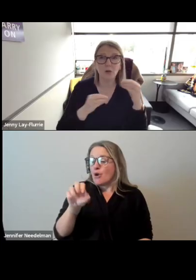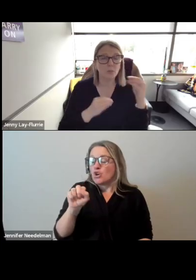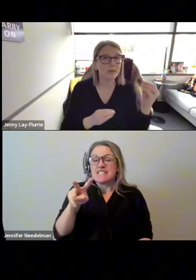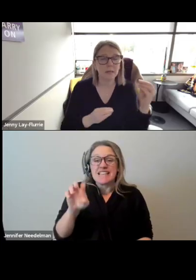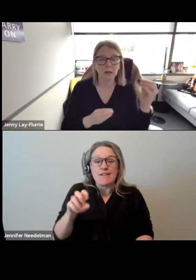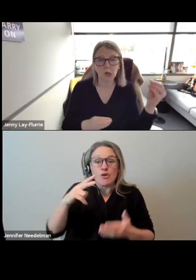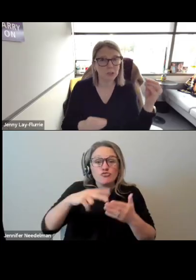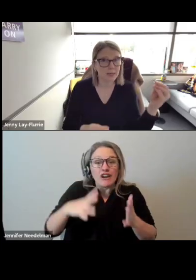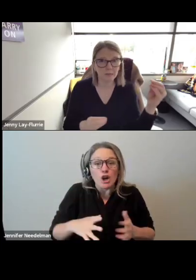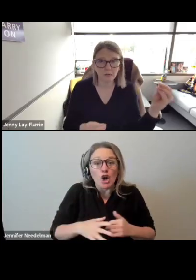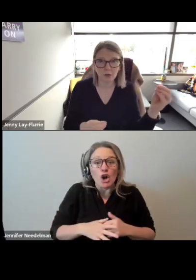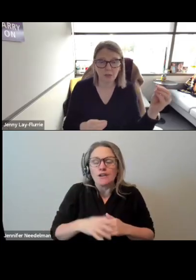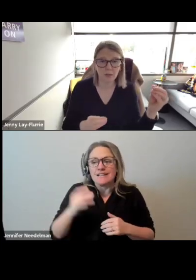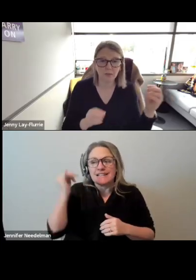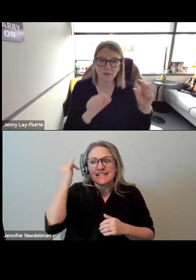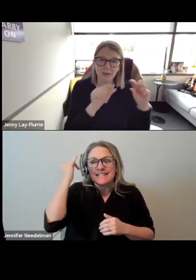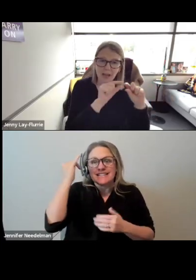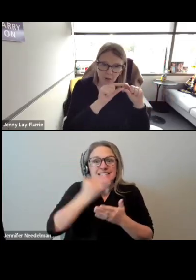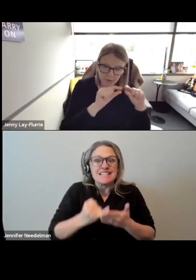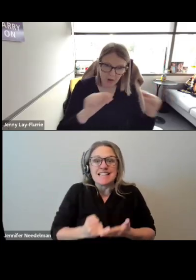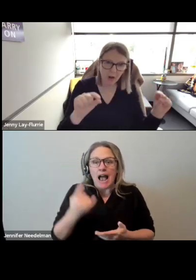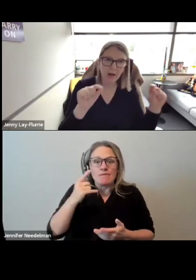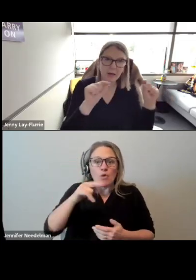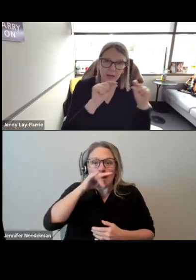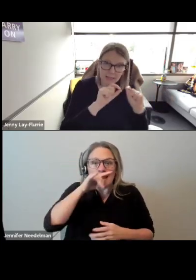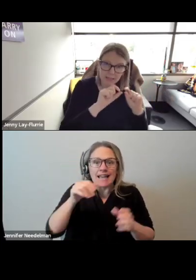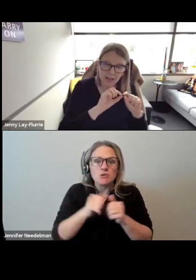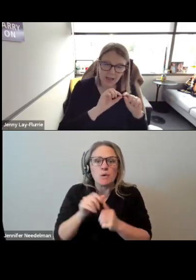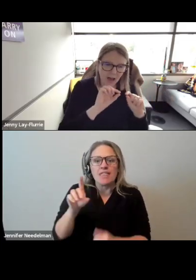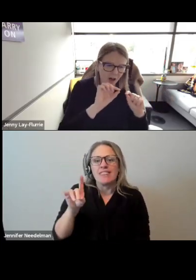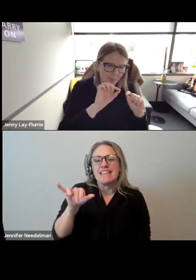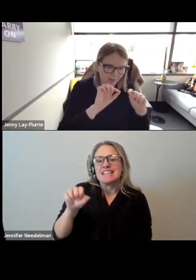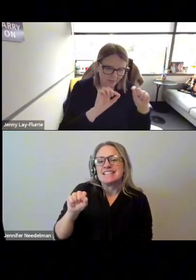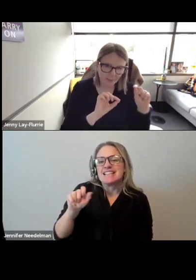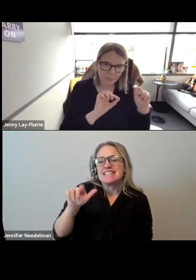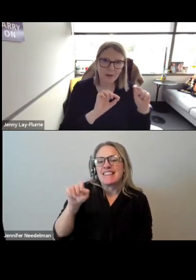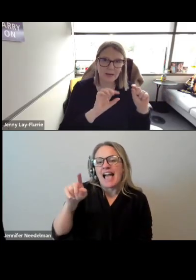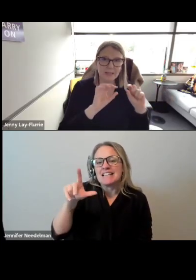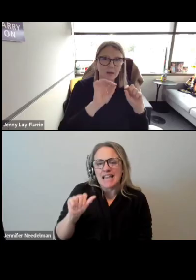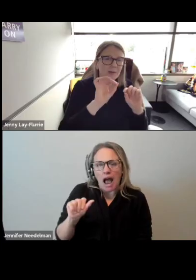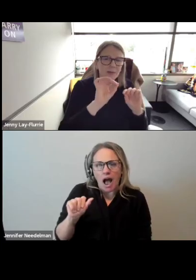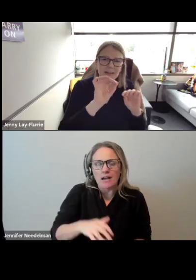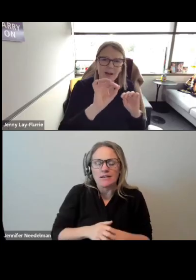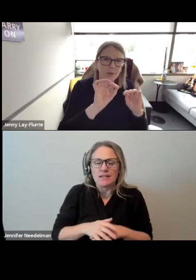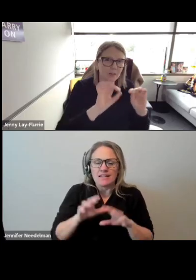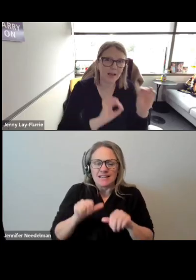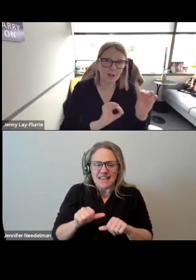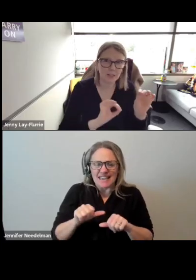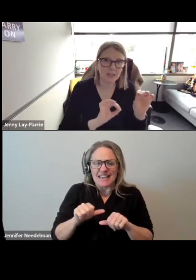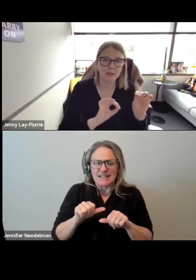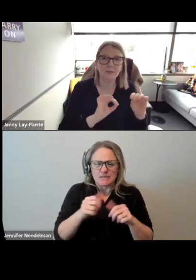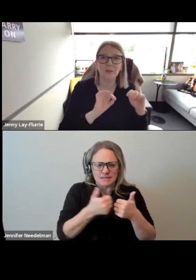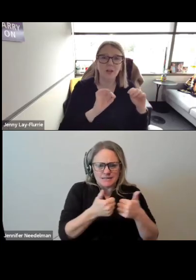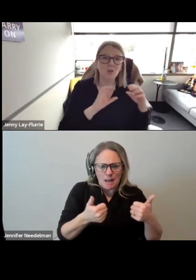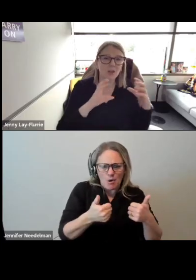or your reading long dense documents, helps to highlight and separate even nouns and adjectives.